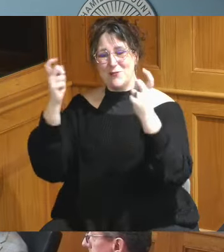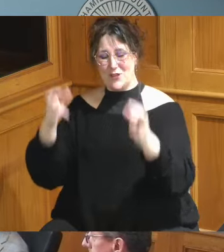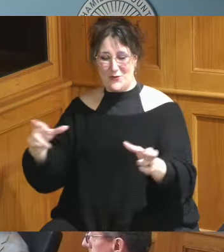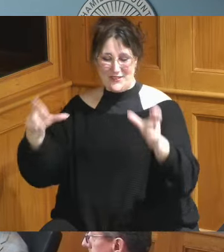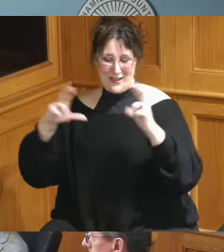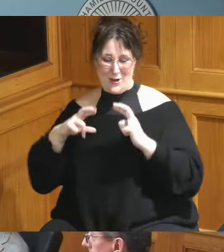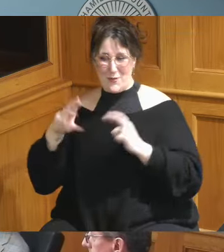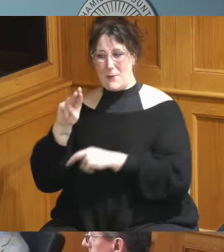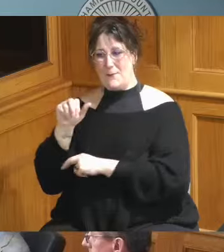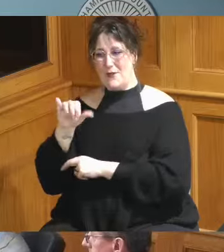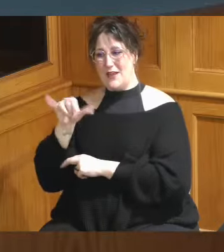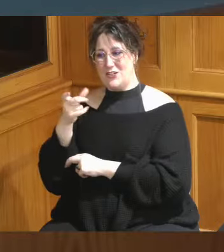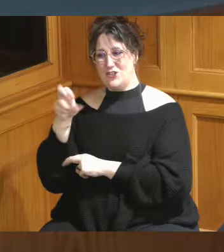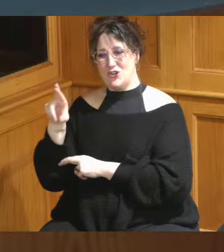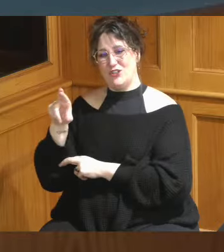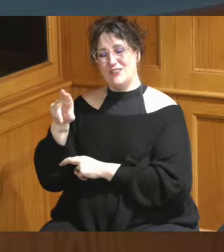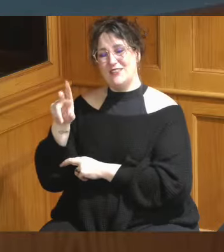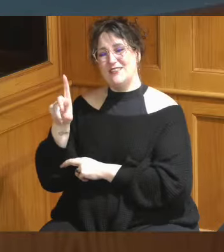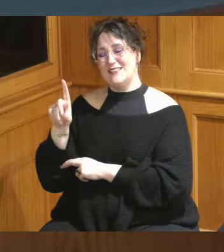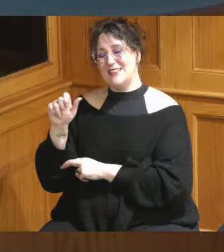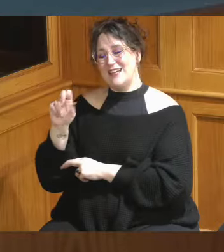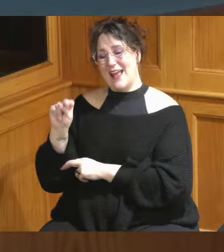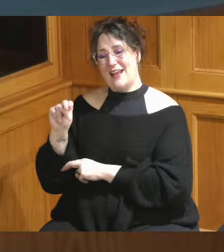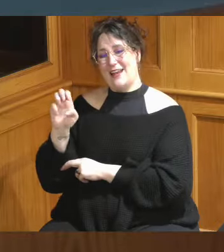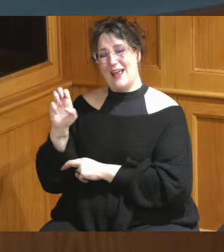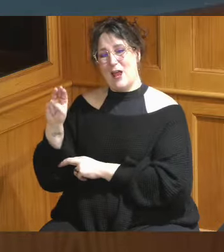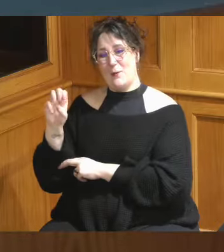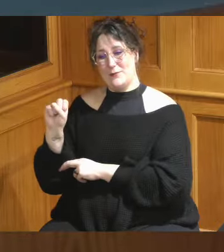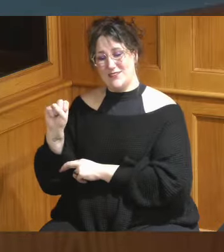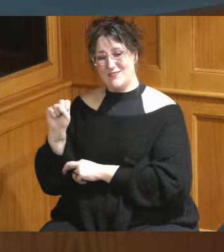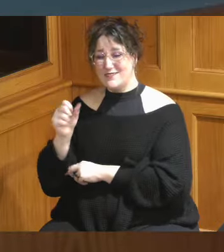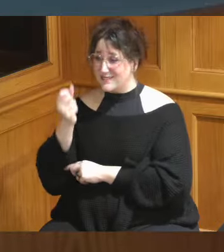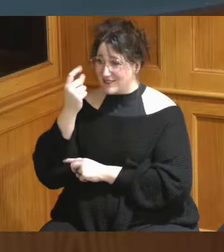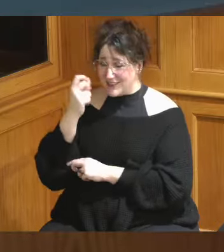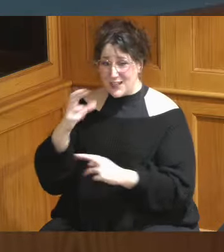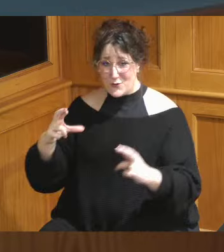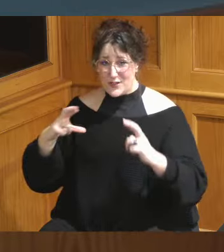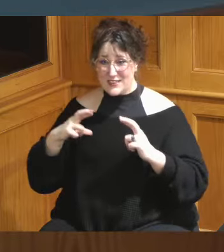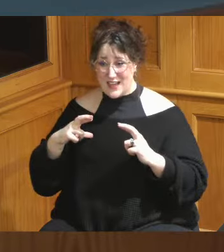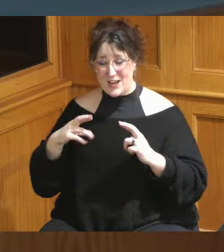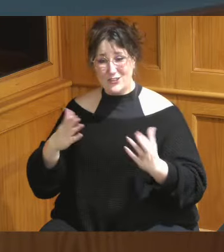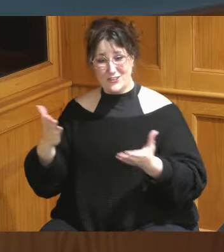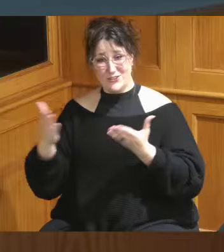Major Dan M. Whereas, Major Dan M retired from his service at the Hamilton County Sheriff's